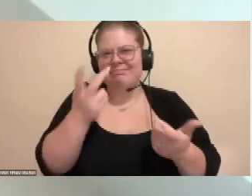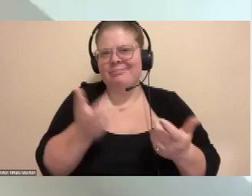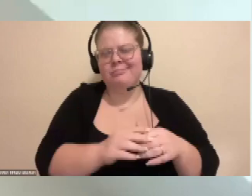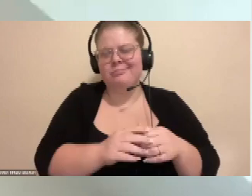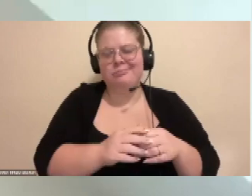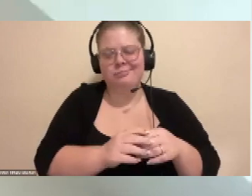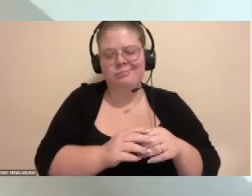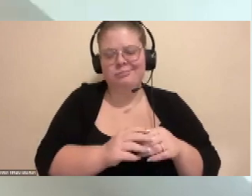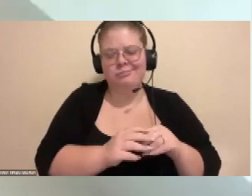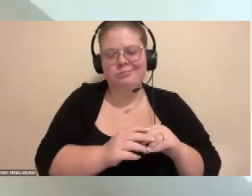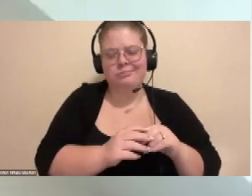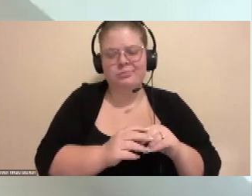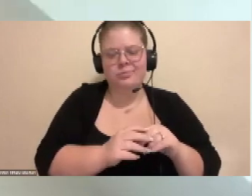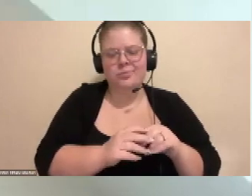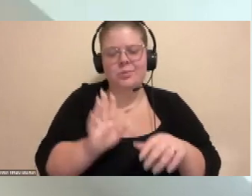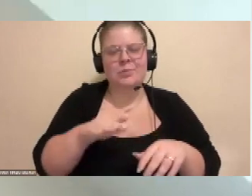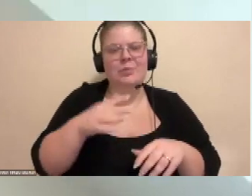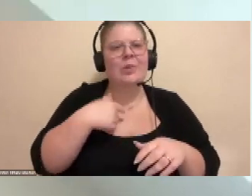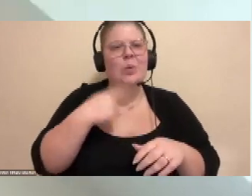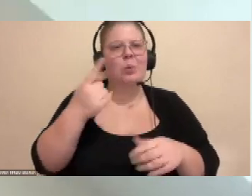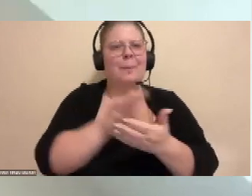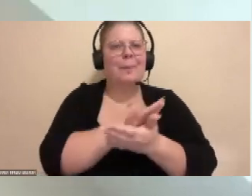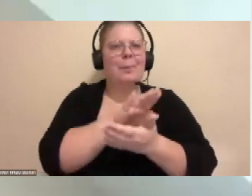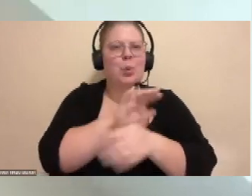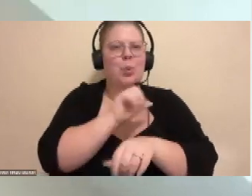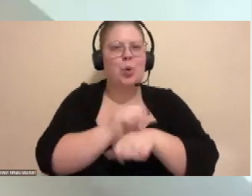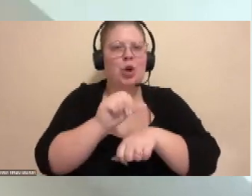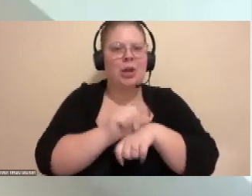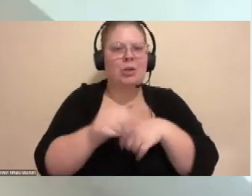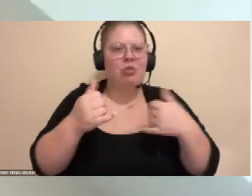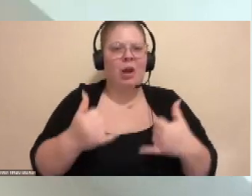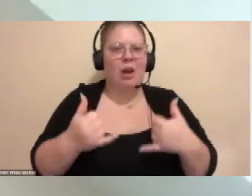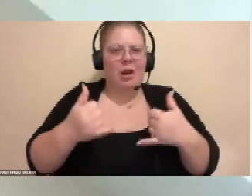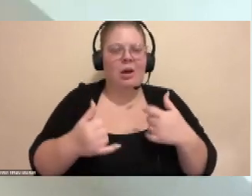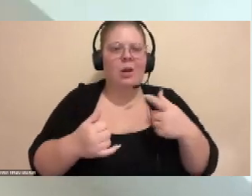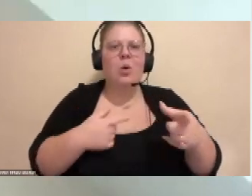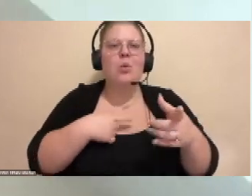I have a paper I'm working on right now where we're looking at the independent living